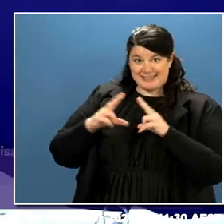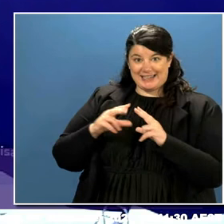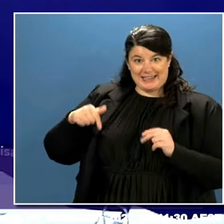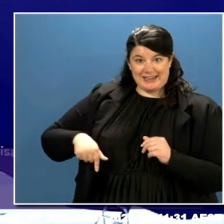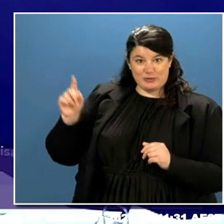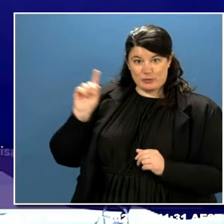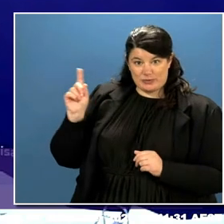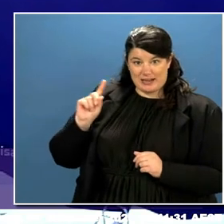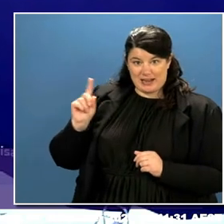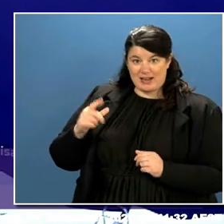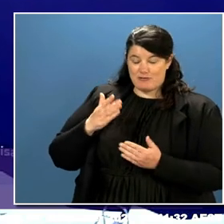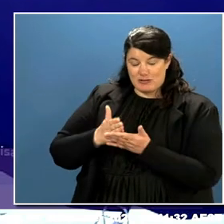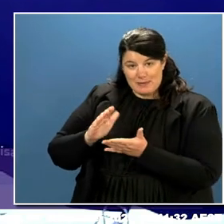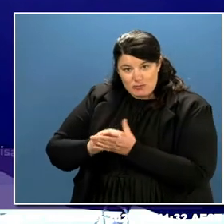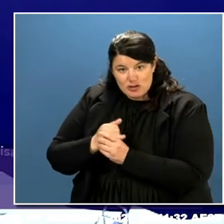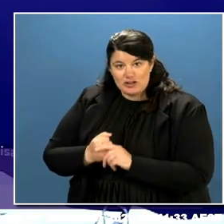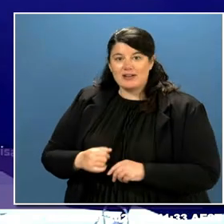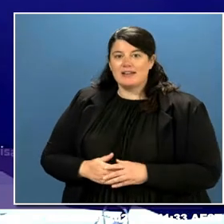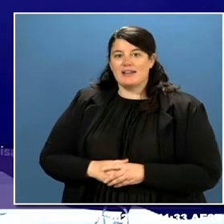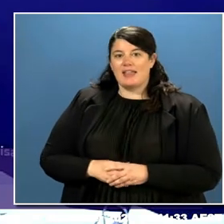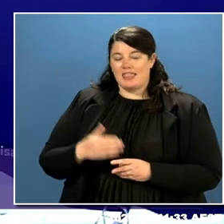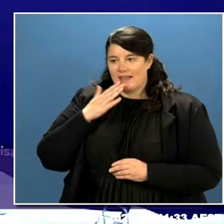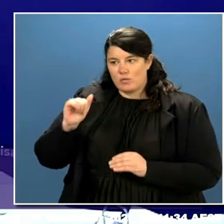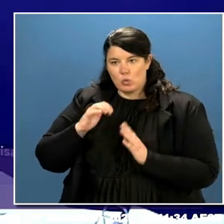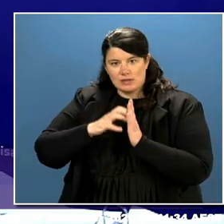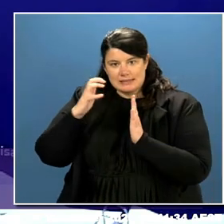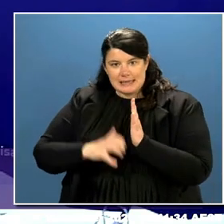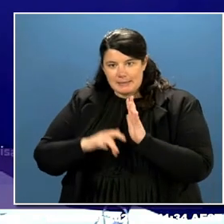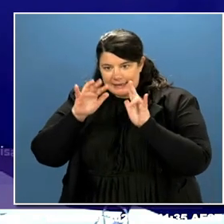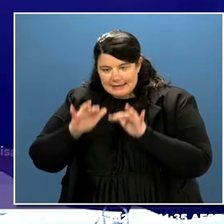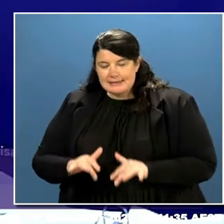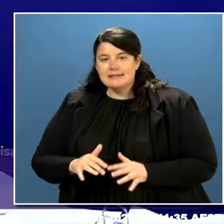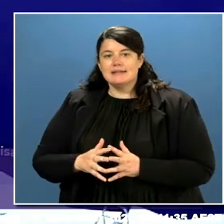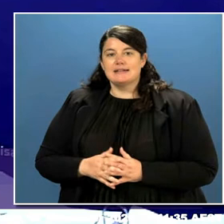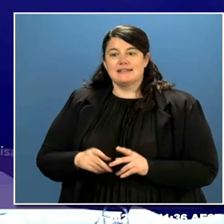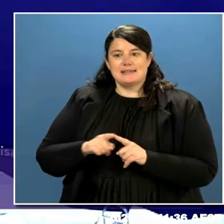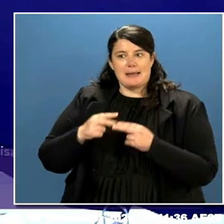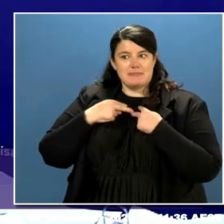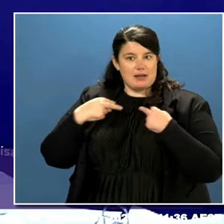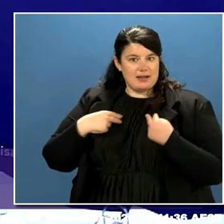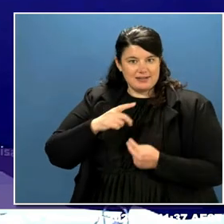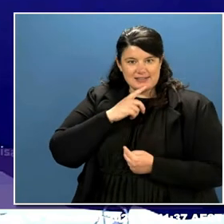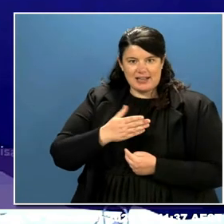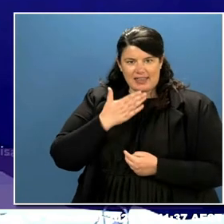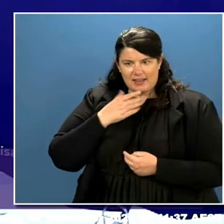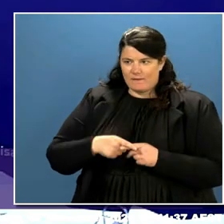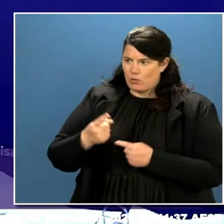We very much appreciate it. Thank you for your statement. As Ms Eastman said, thank you for taking us through your very interesting